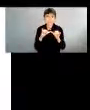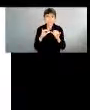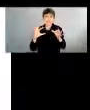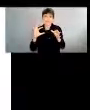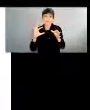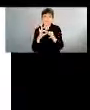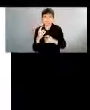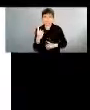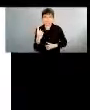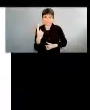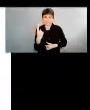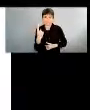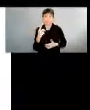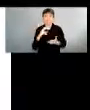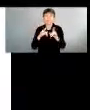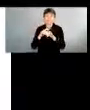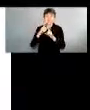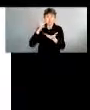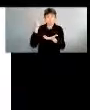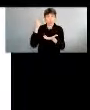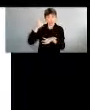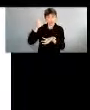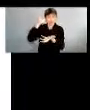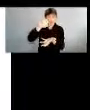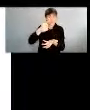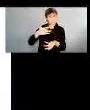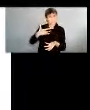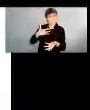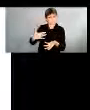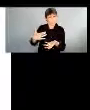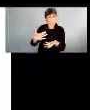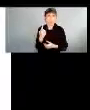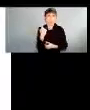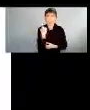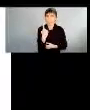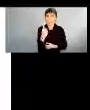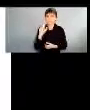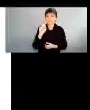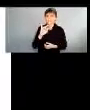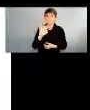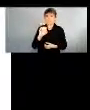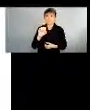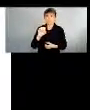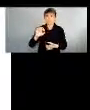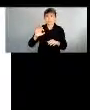like granting, are usually designed in a one-size-fits-all way, meaning they are often designed to fit